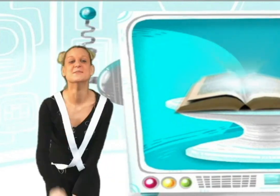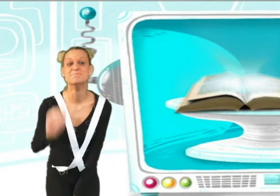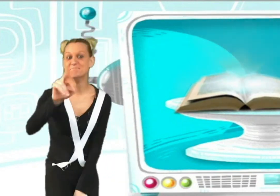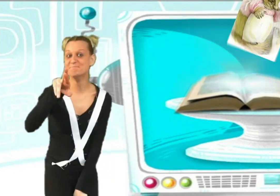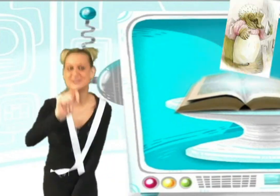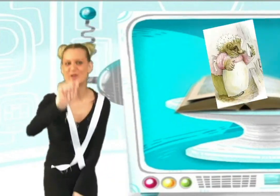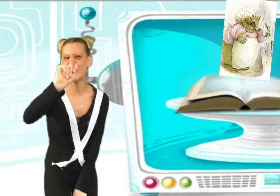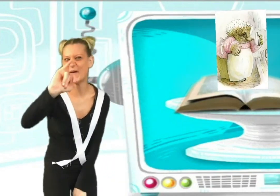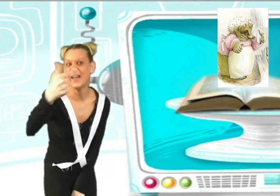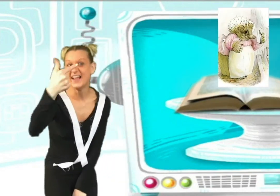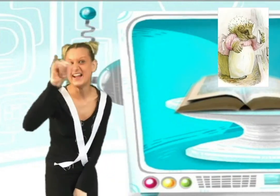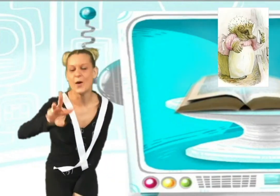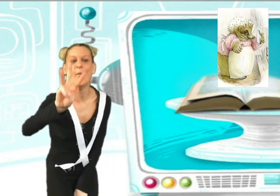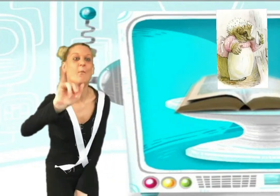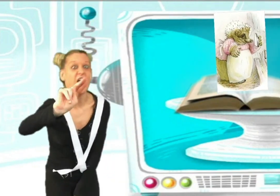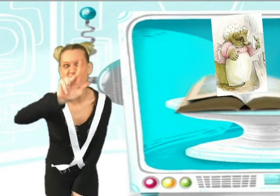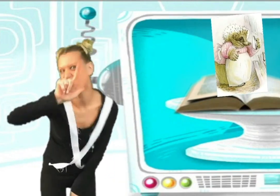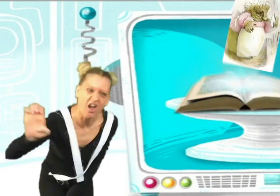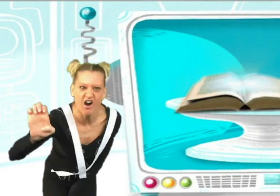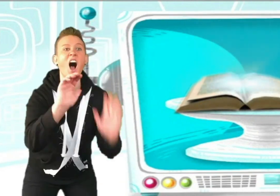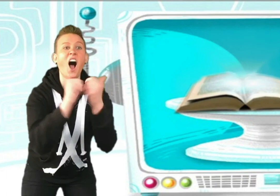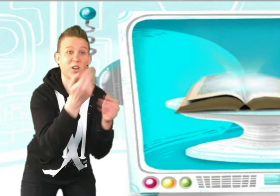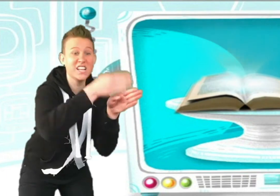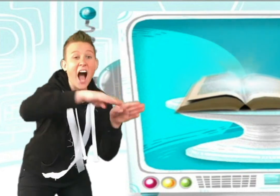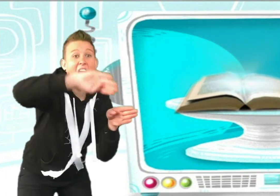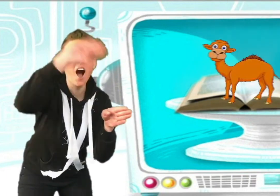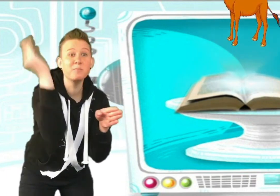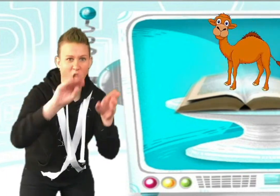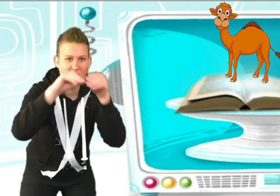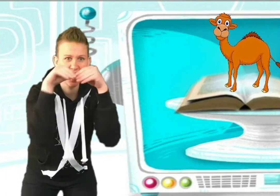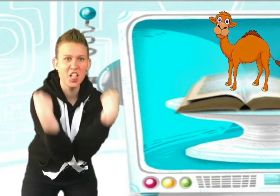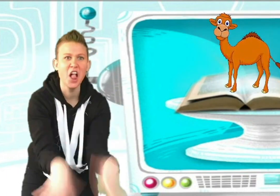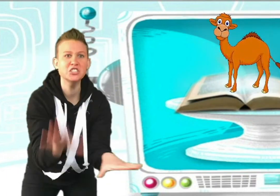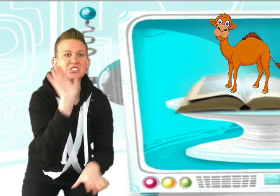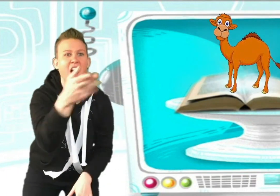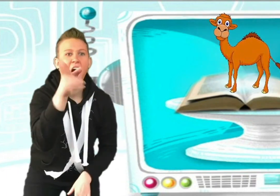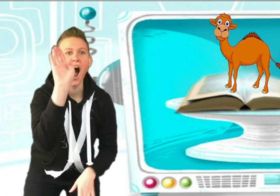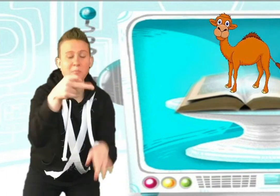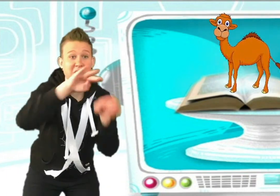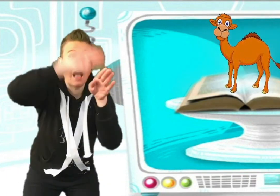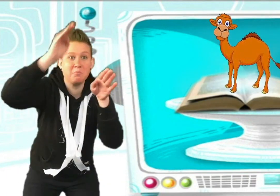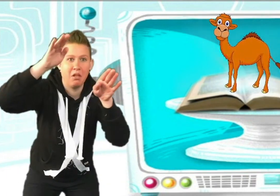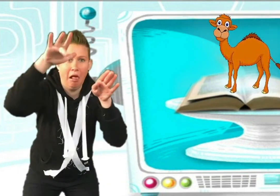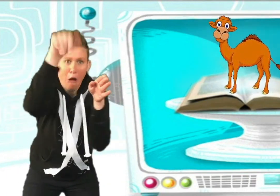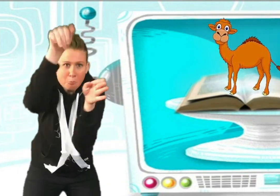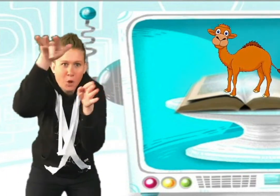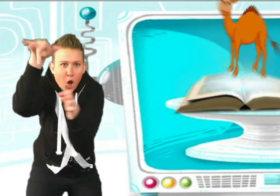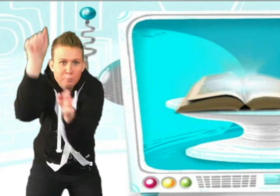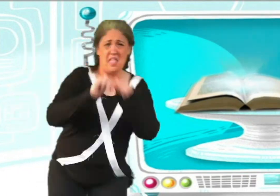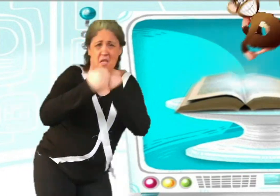And Mrs Tiggy-Winkle and — Just How The Camel Got His Hump,